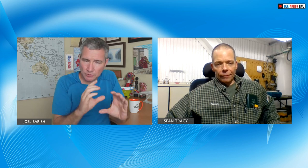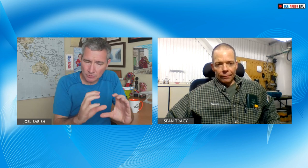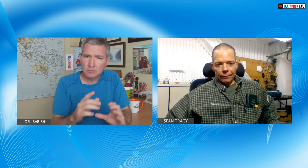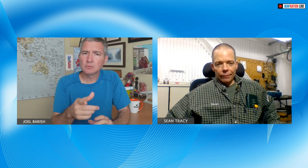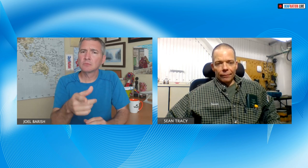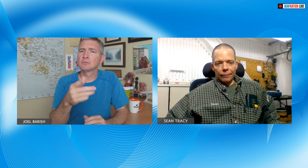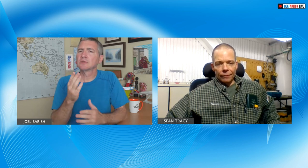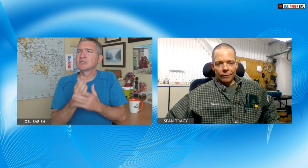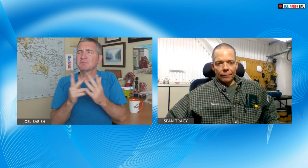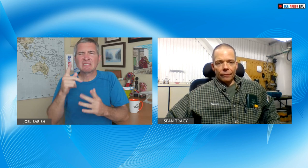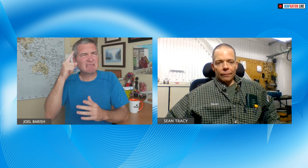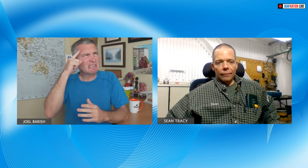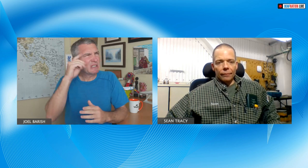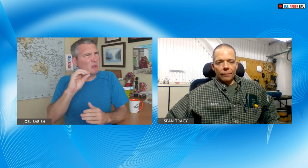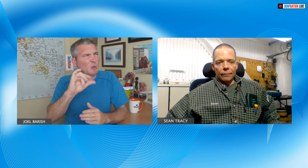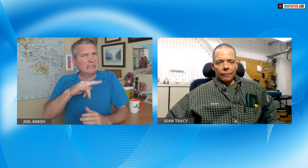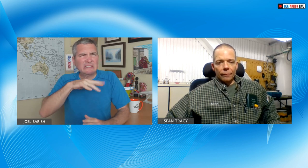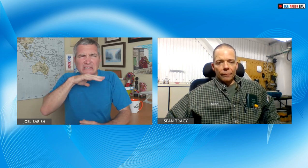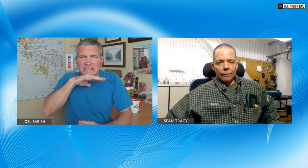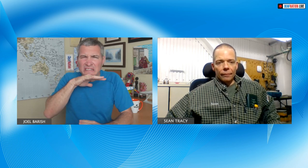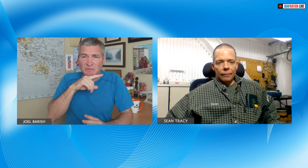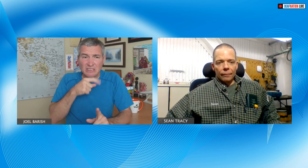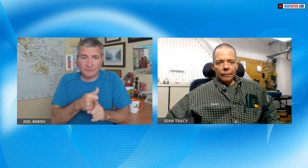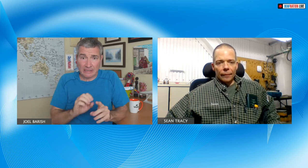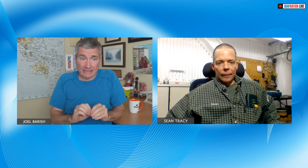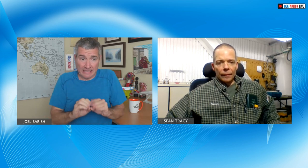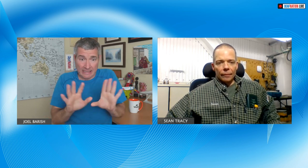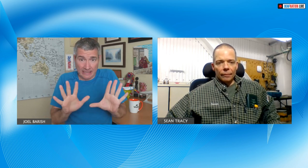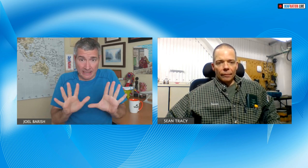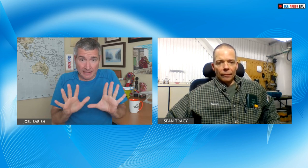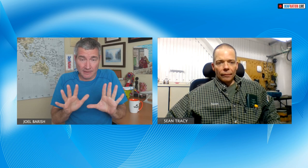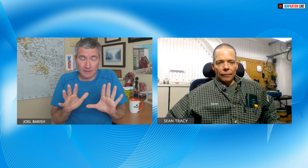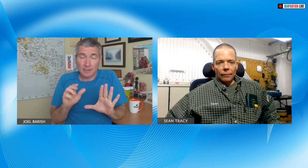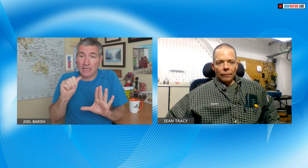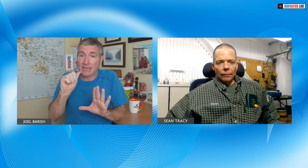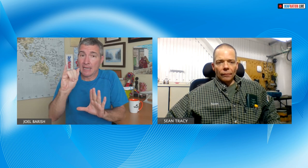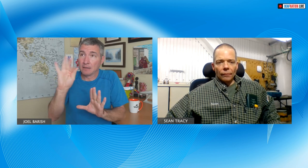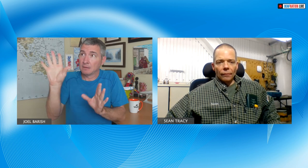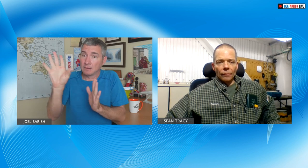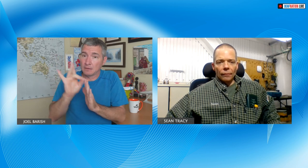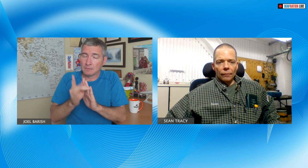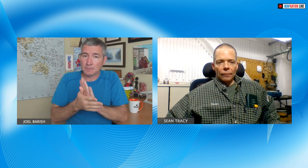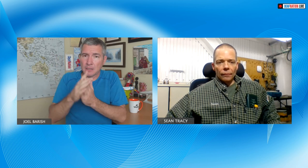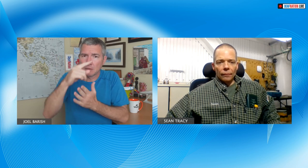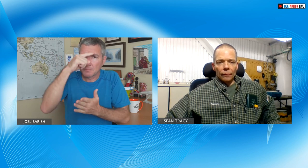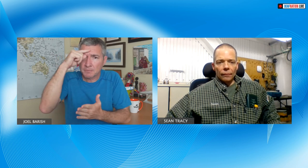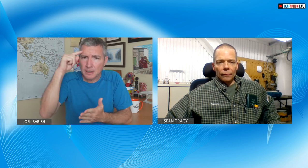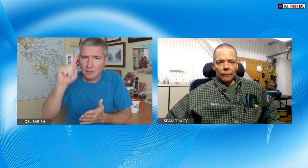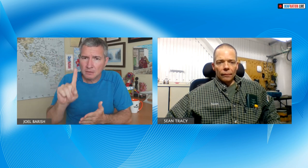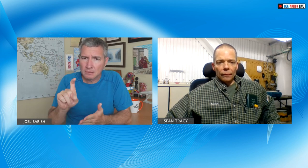I know that some people think that oil is dirty but I'm wondering if oil starts clear and then once it comes out it turns black?